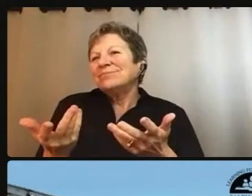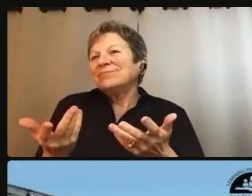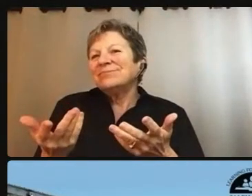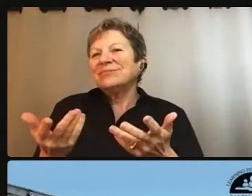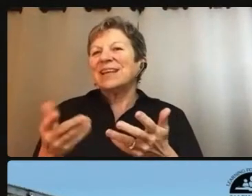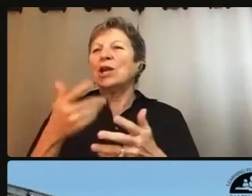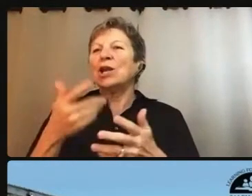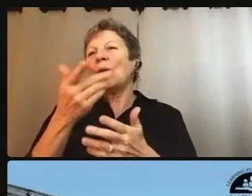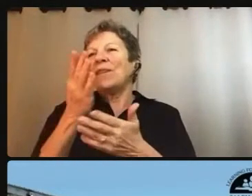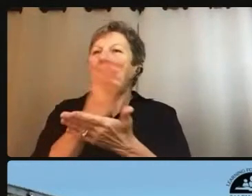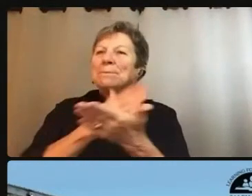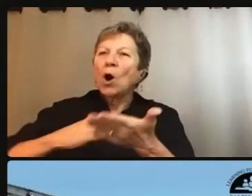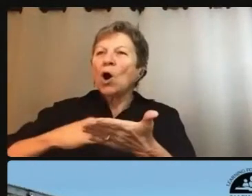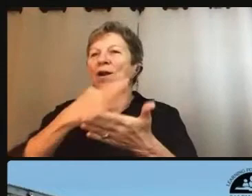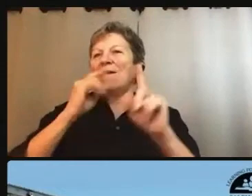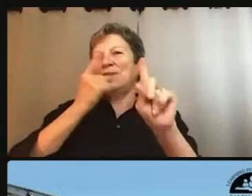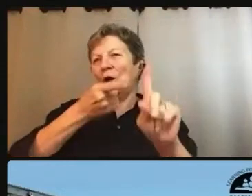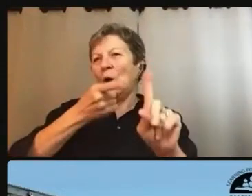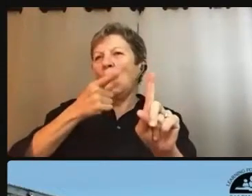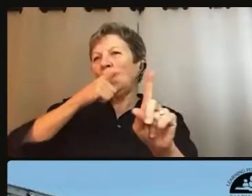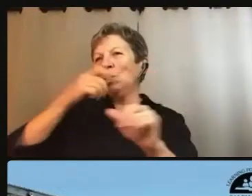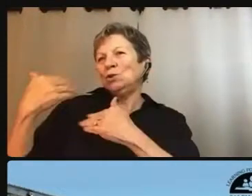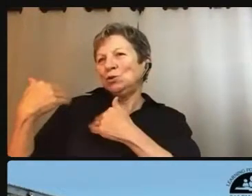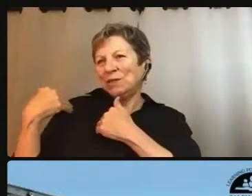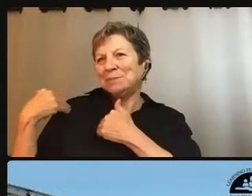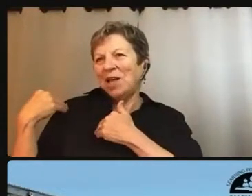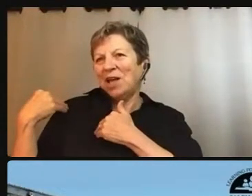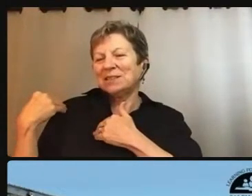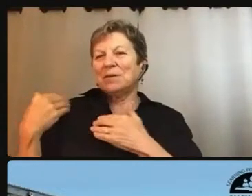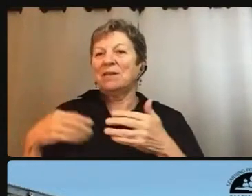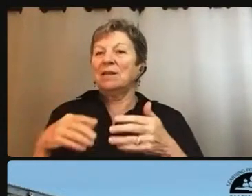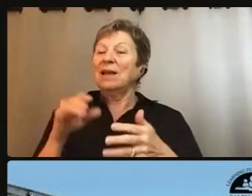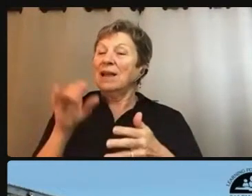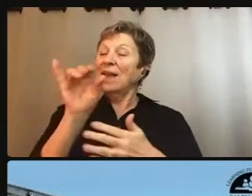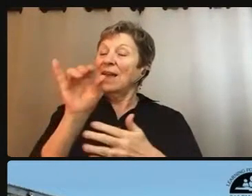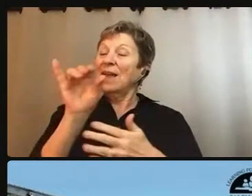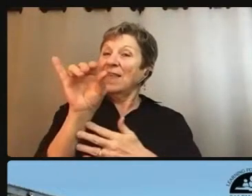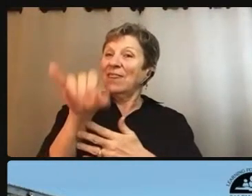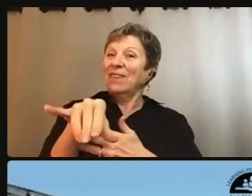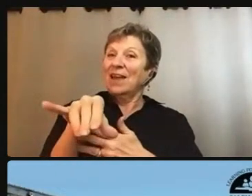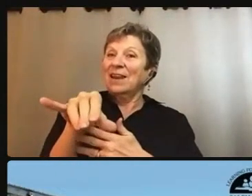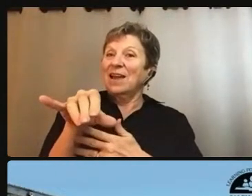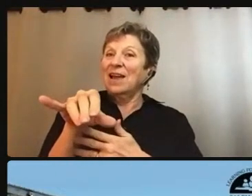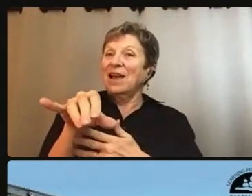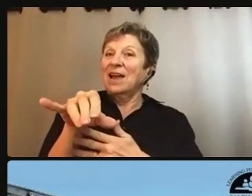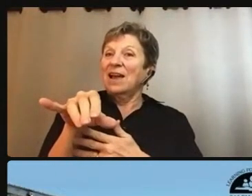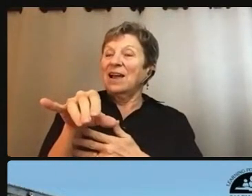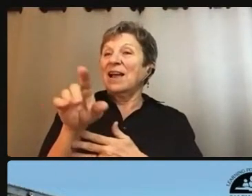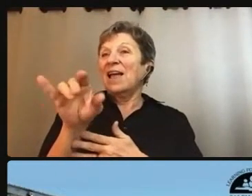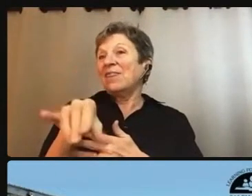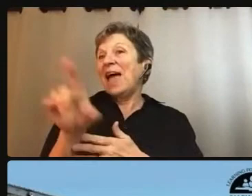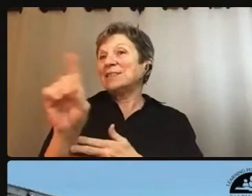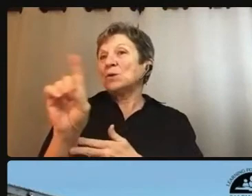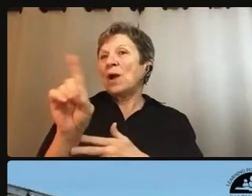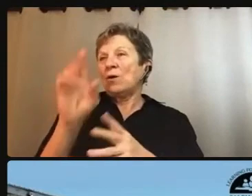FOR WHAT YOU KNOW WHAT PUZZLE